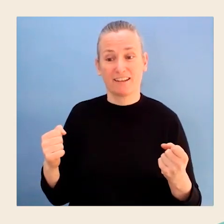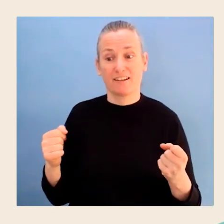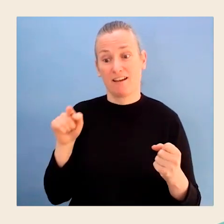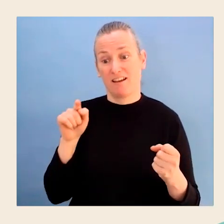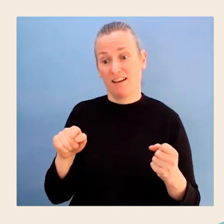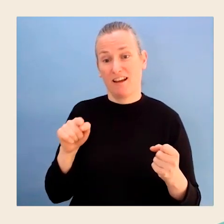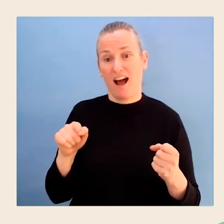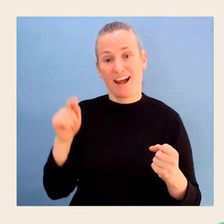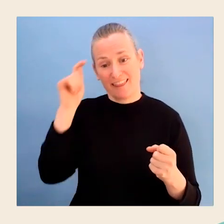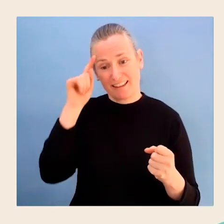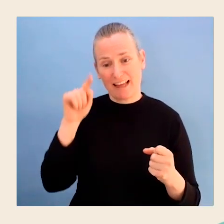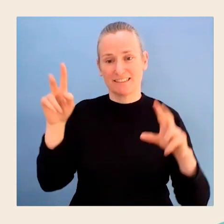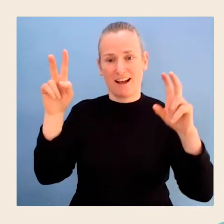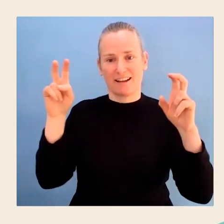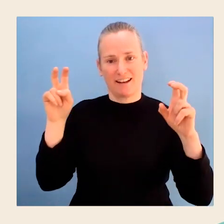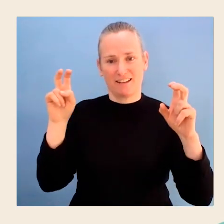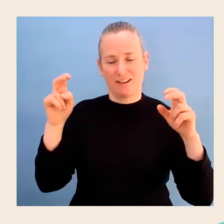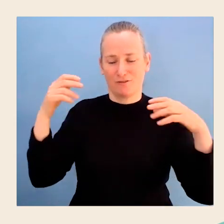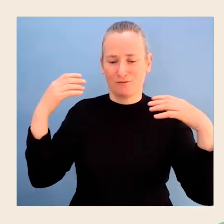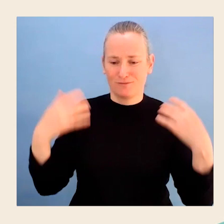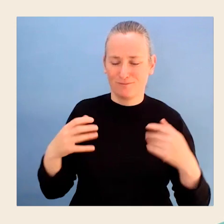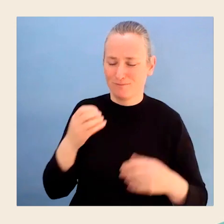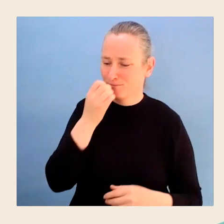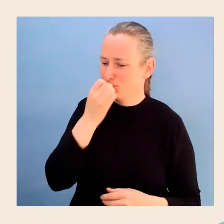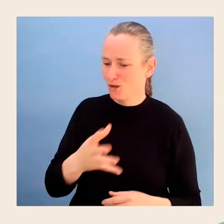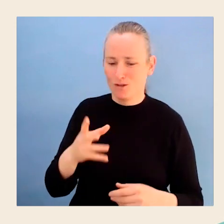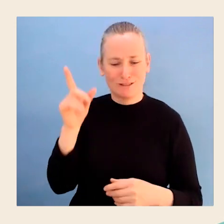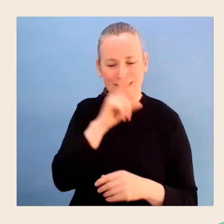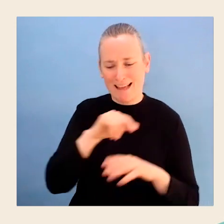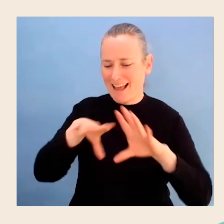To be honest, I think that title just says it all,